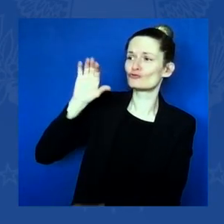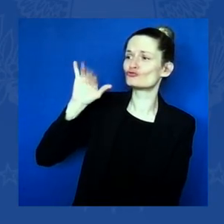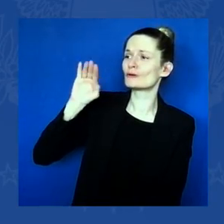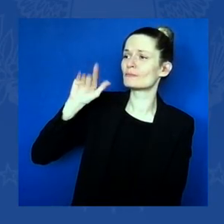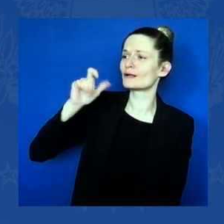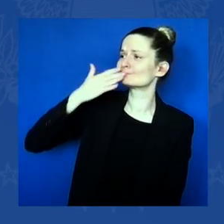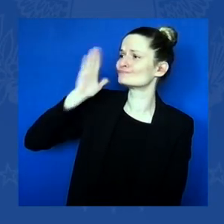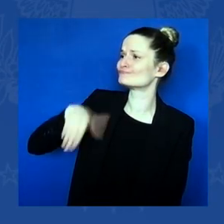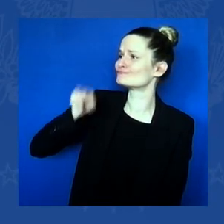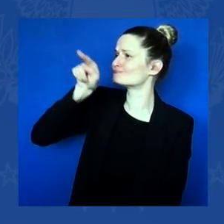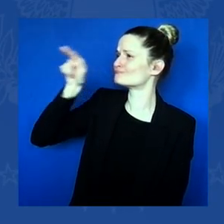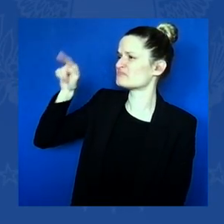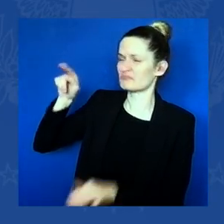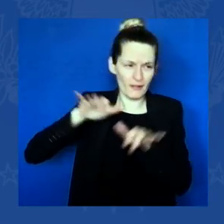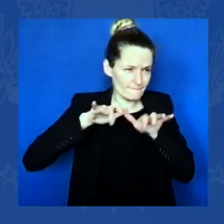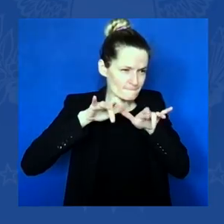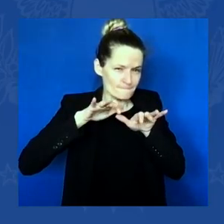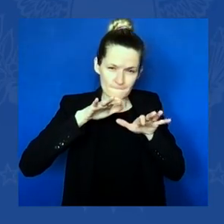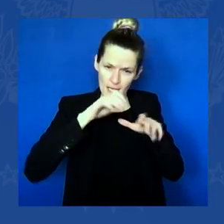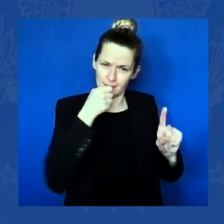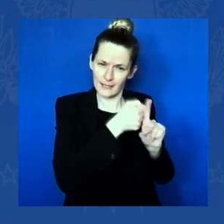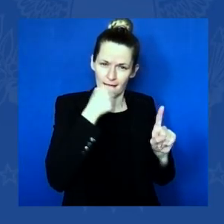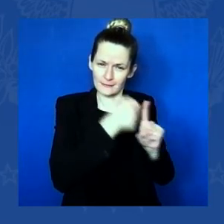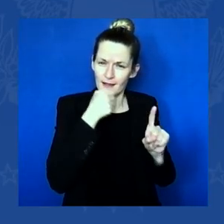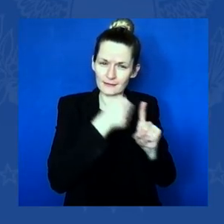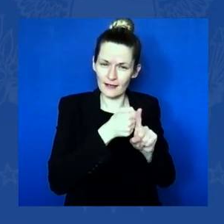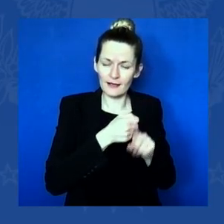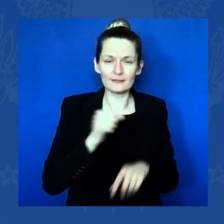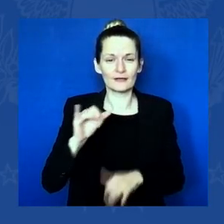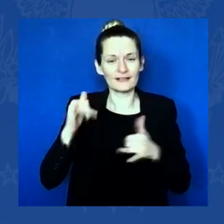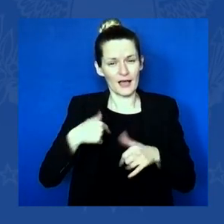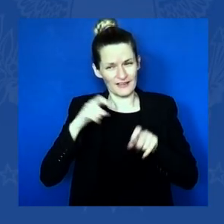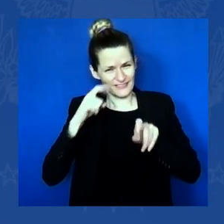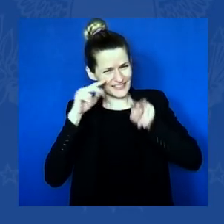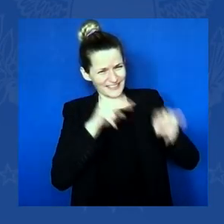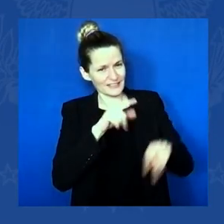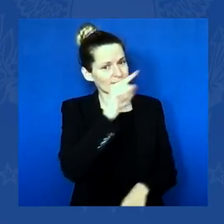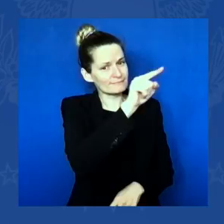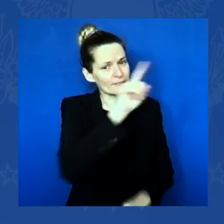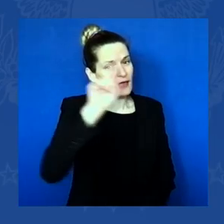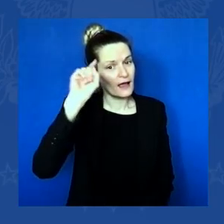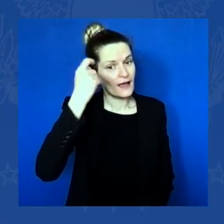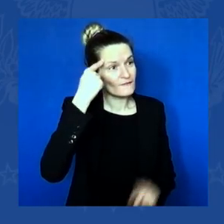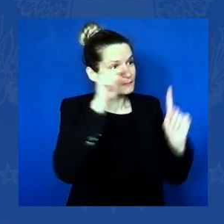can better anticipate and respond to shortages that may be coming down the pike;